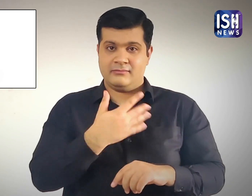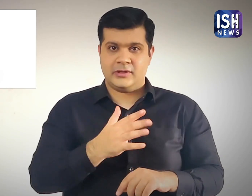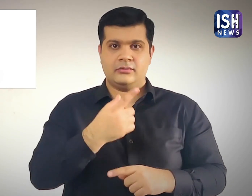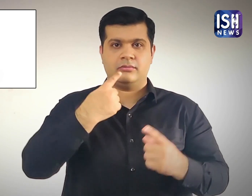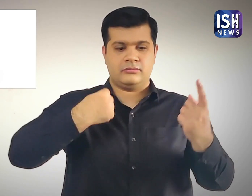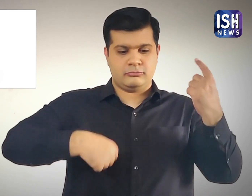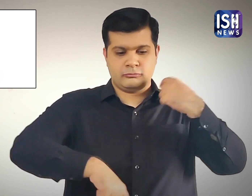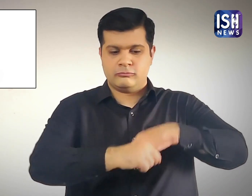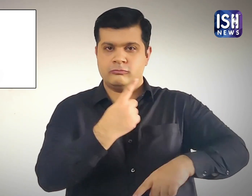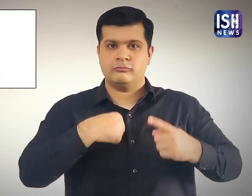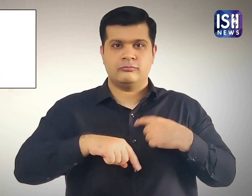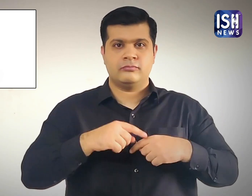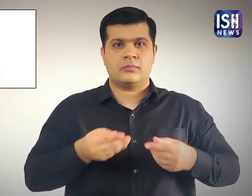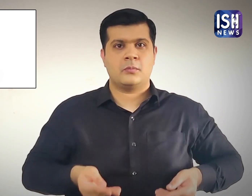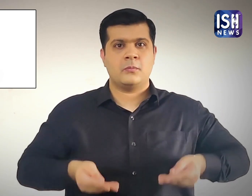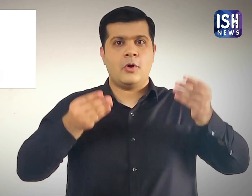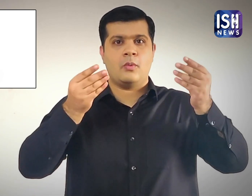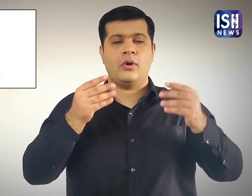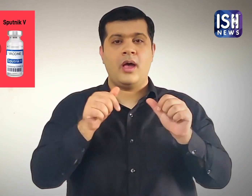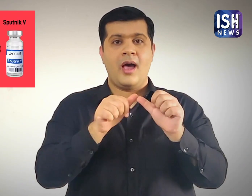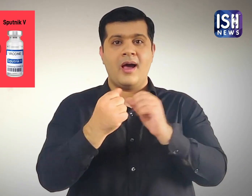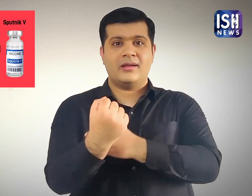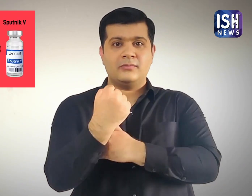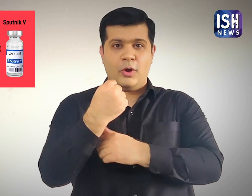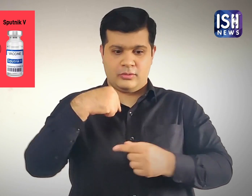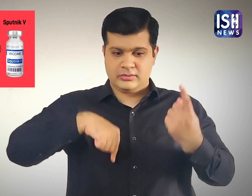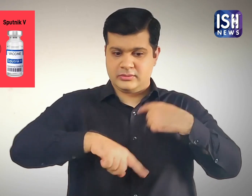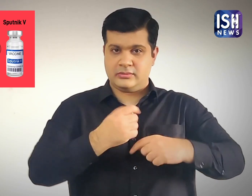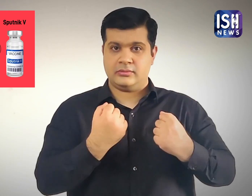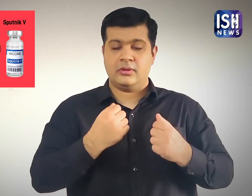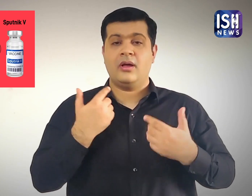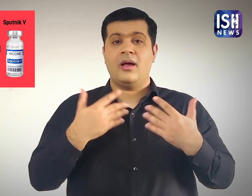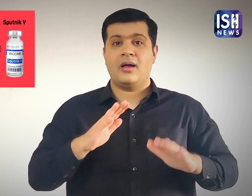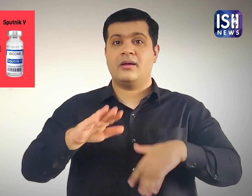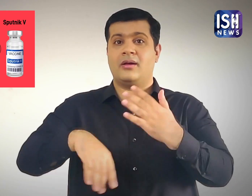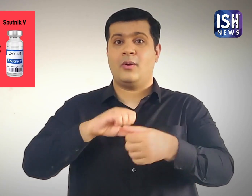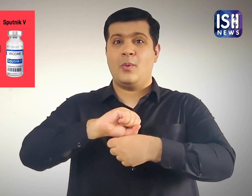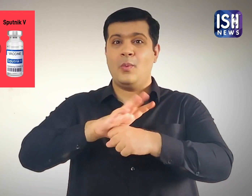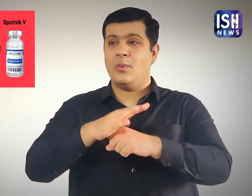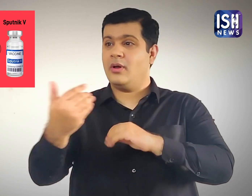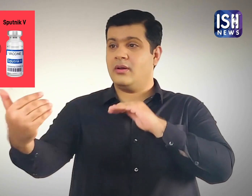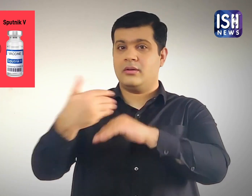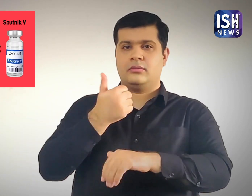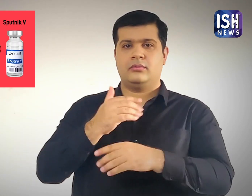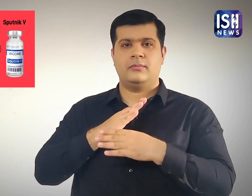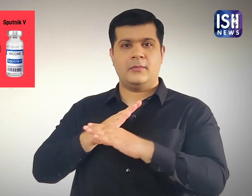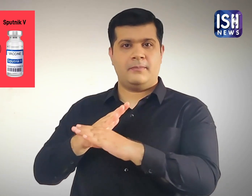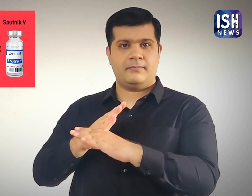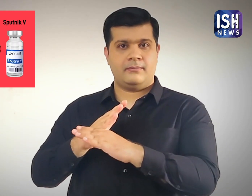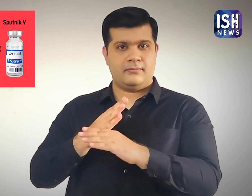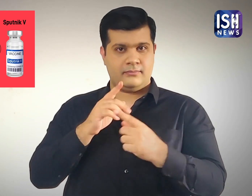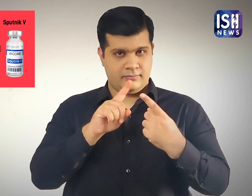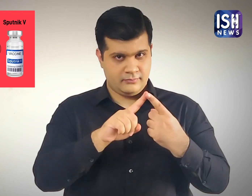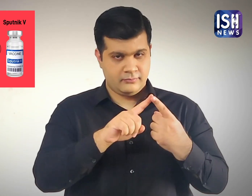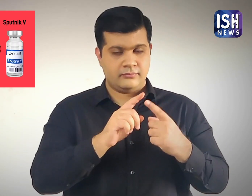and creates anti-bodies in the body, which prepares the body to fight the coronavirus infection.